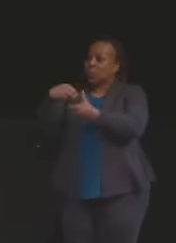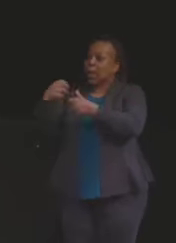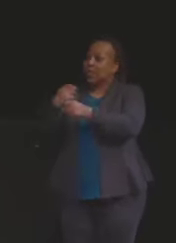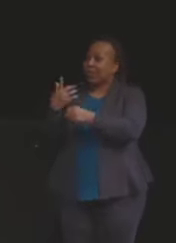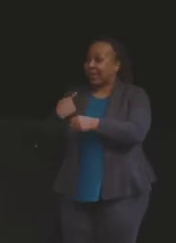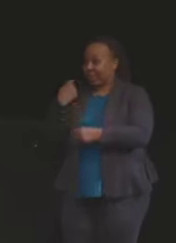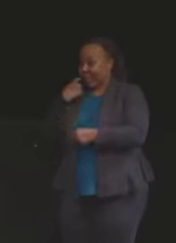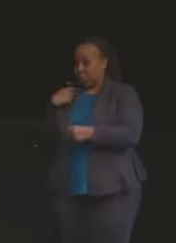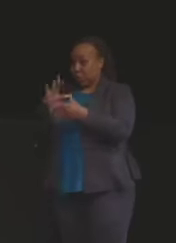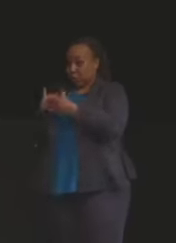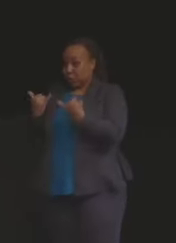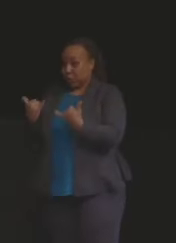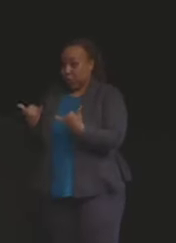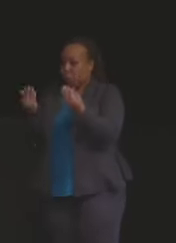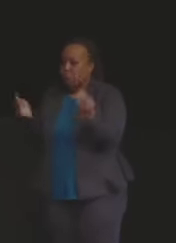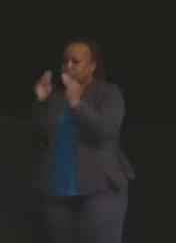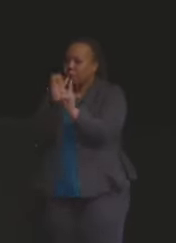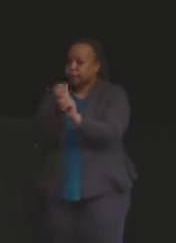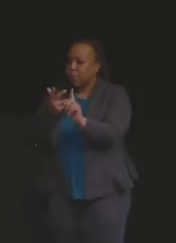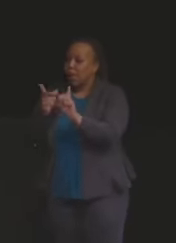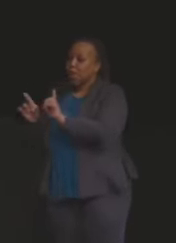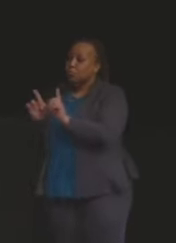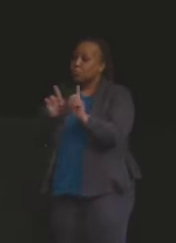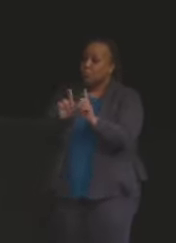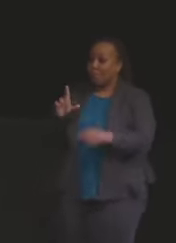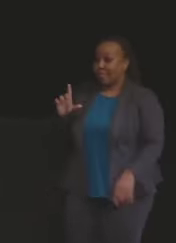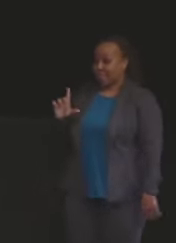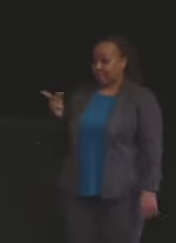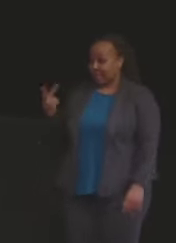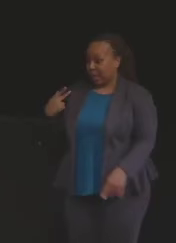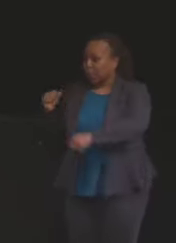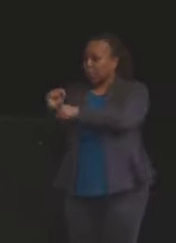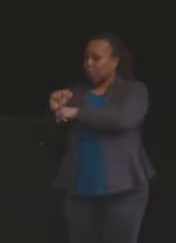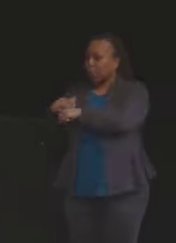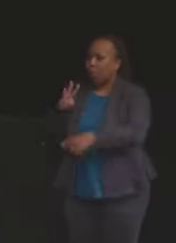that we're talking about today with a little bit more. Also, Lindsay and I are working on a web series,